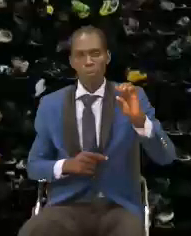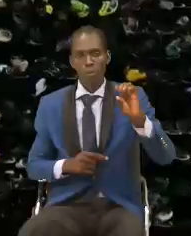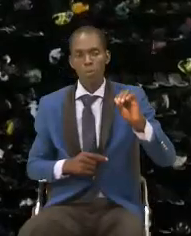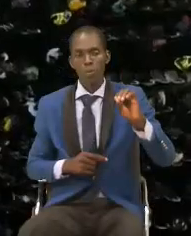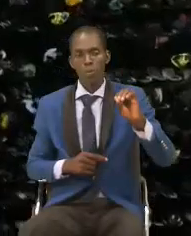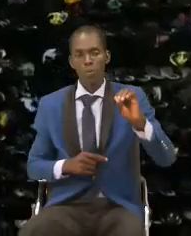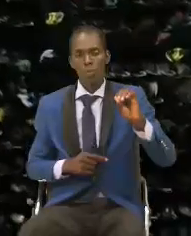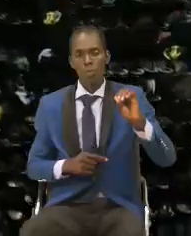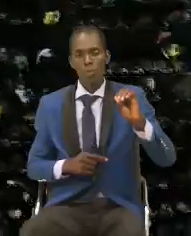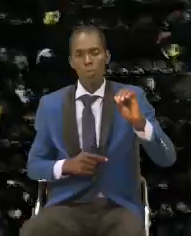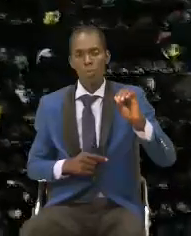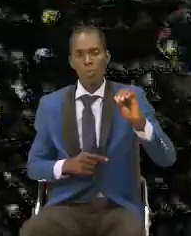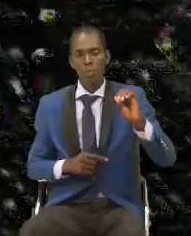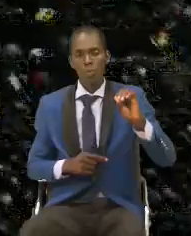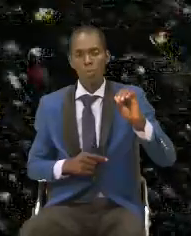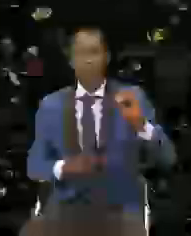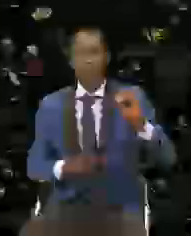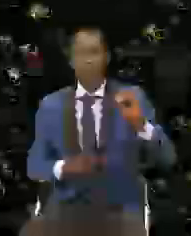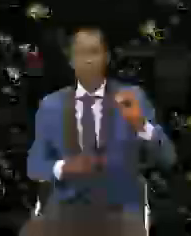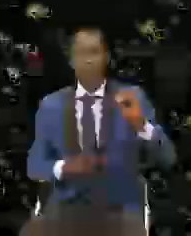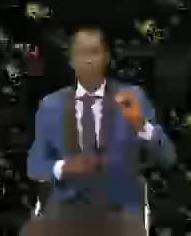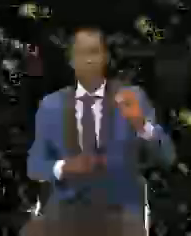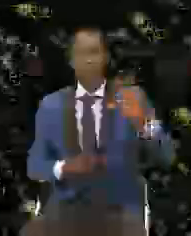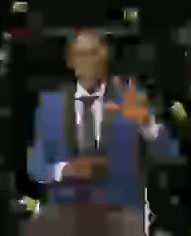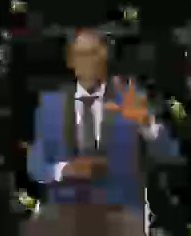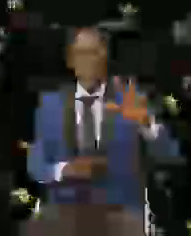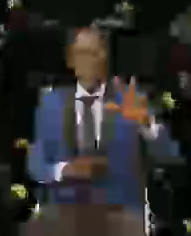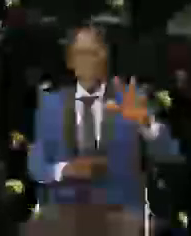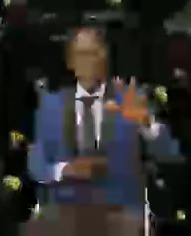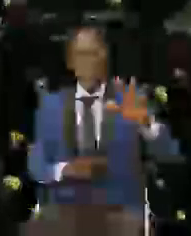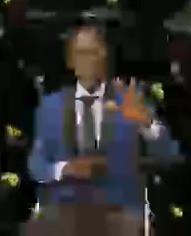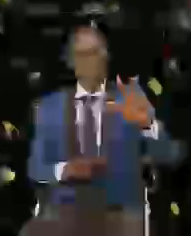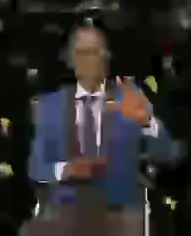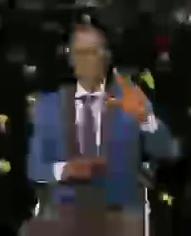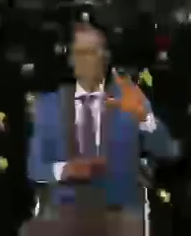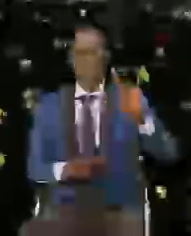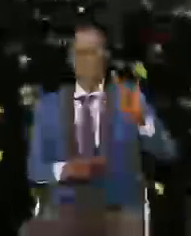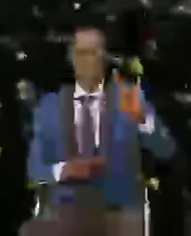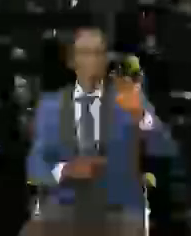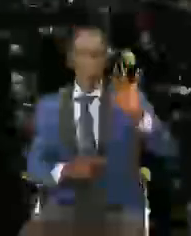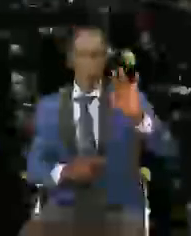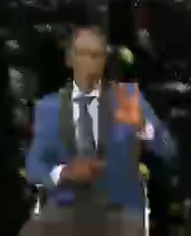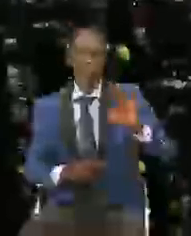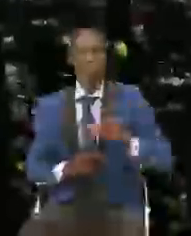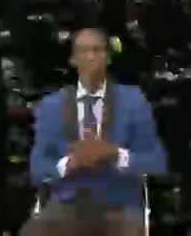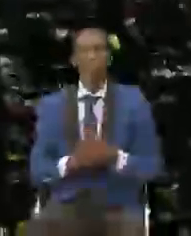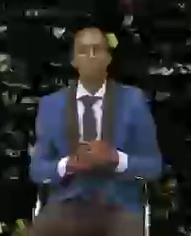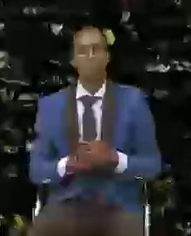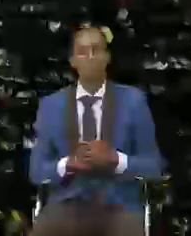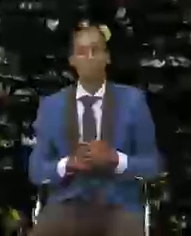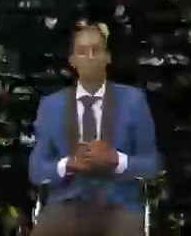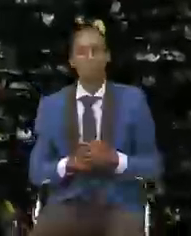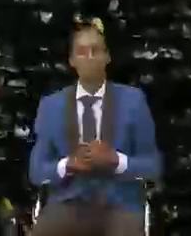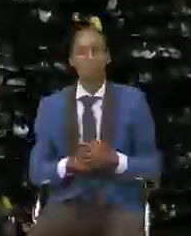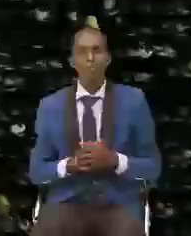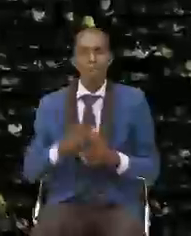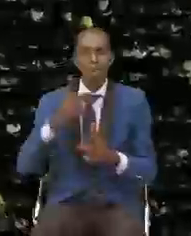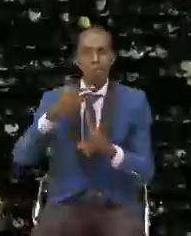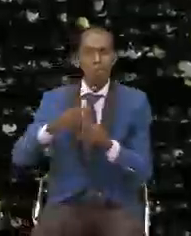two three four seven oh five two seven eight one three eight nine